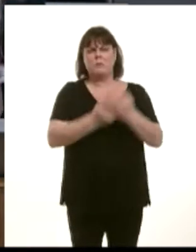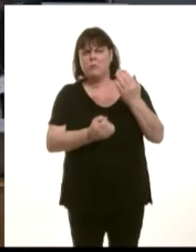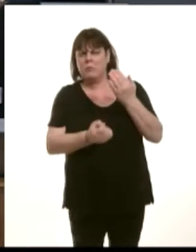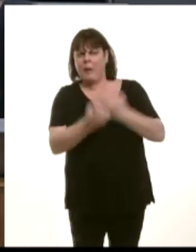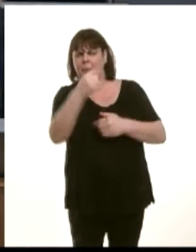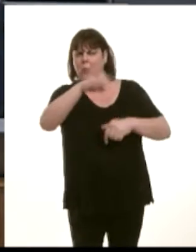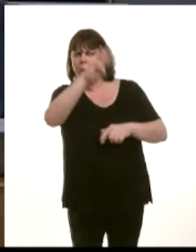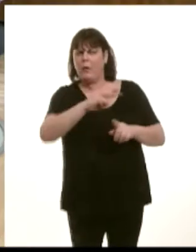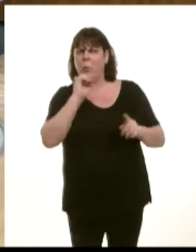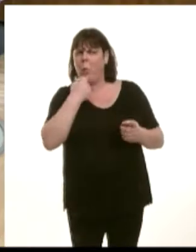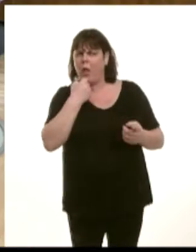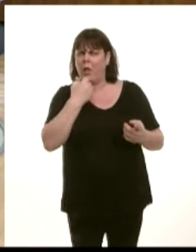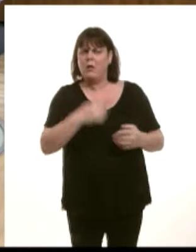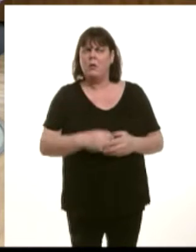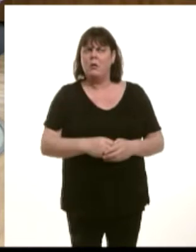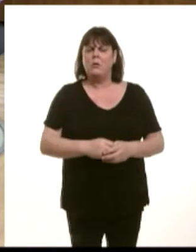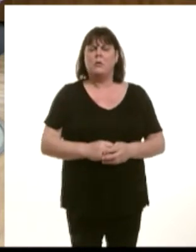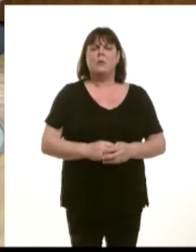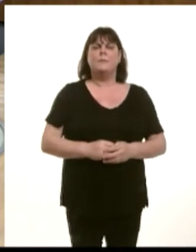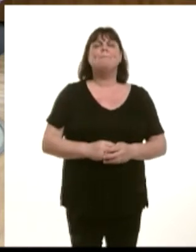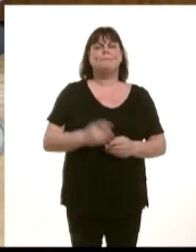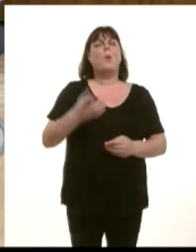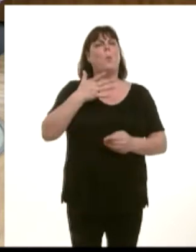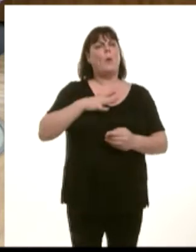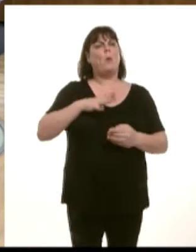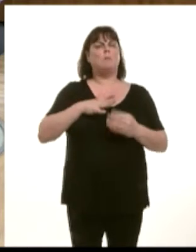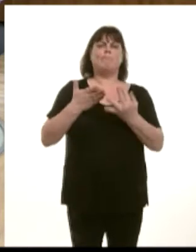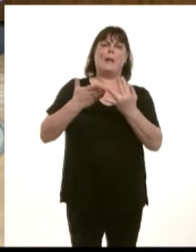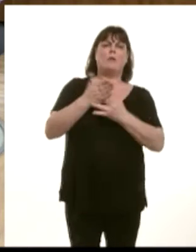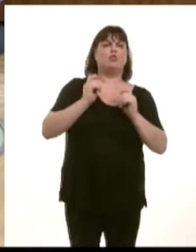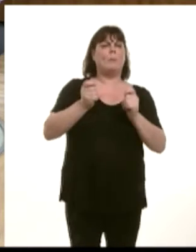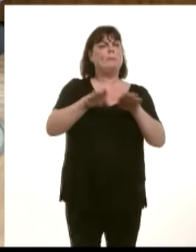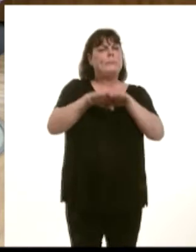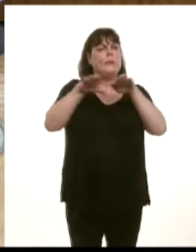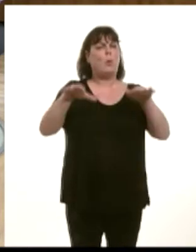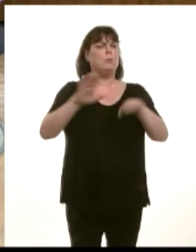Carwyn Jones: Yes, we take the view that there should be a quality of access to treatments regardless of condition.